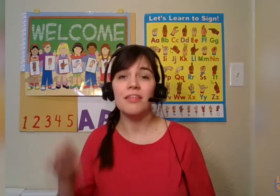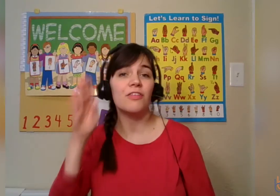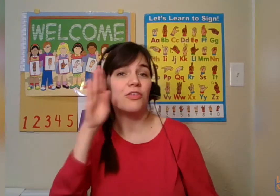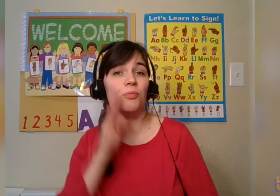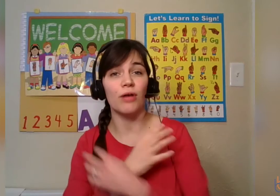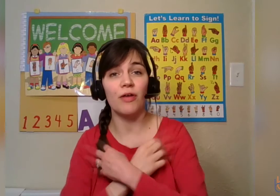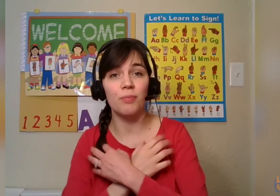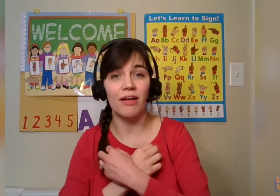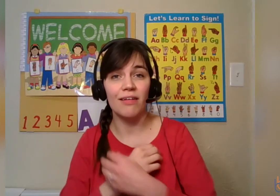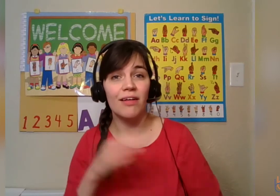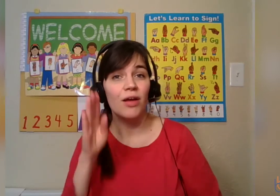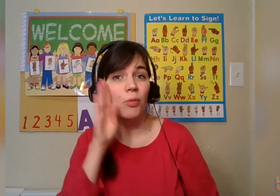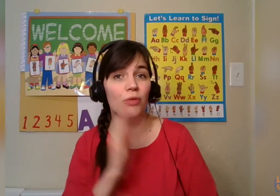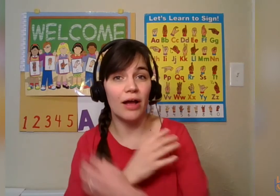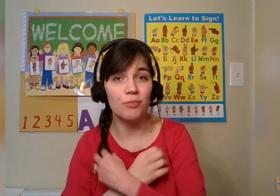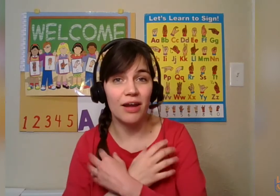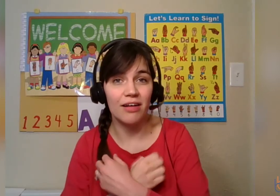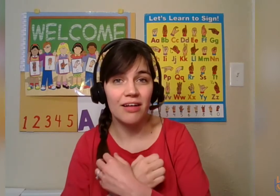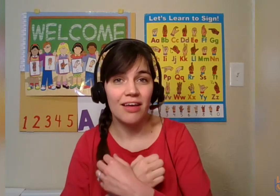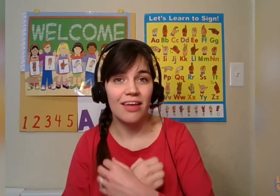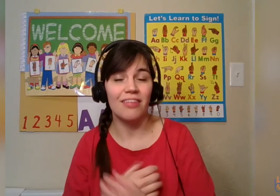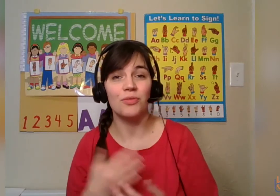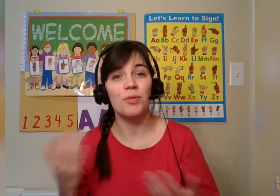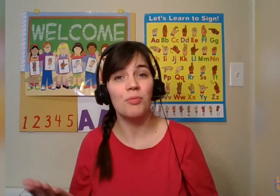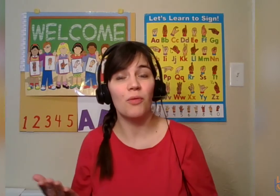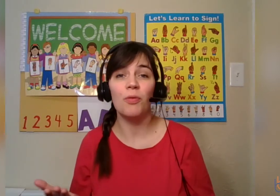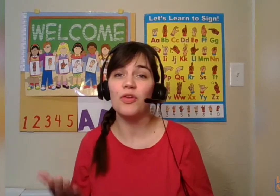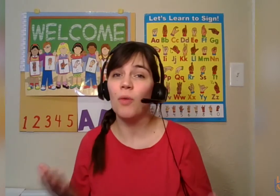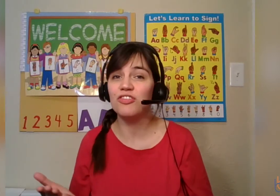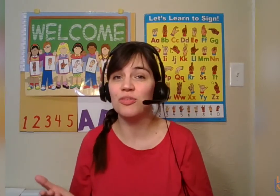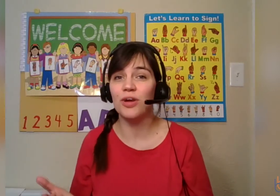let's do brown bear brown bear and then remember we'll put the question word at